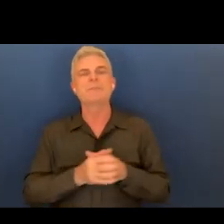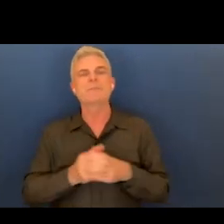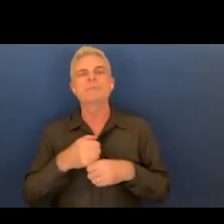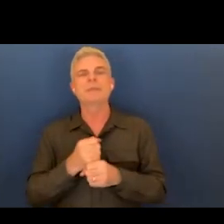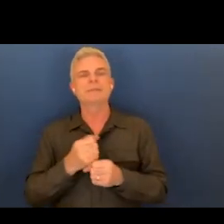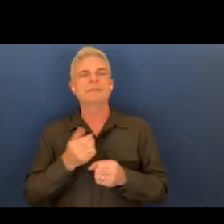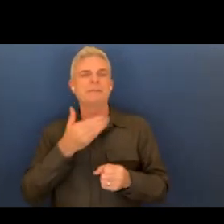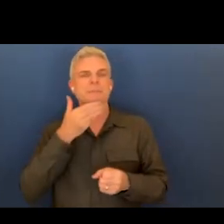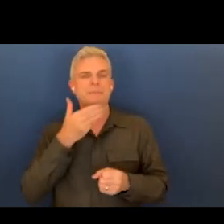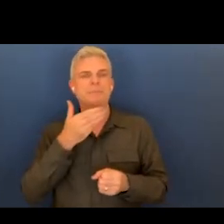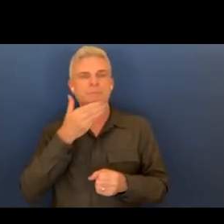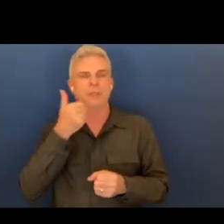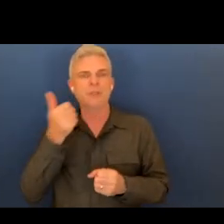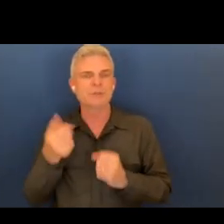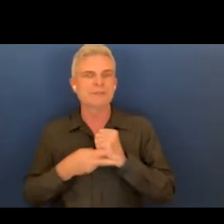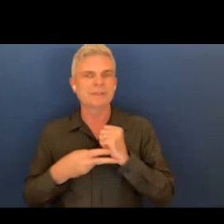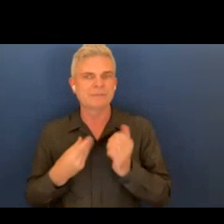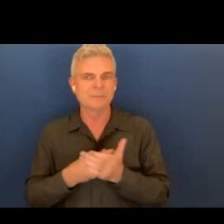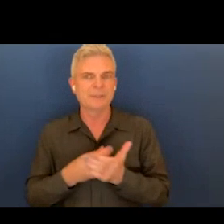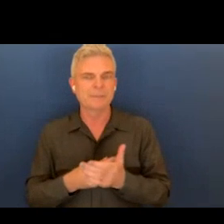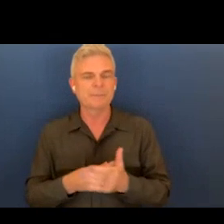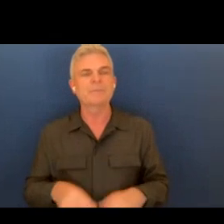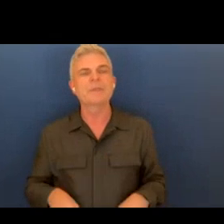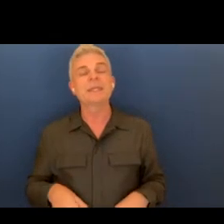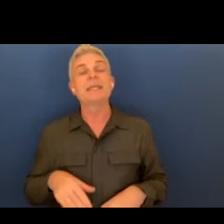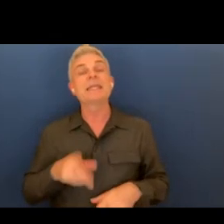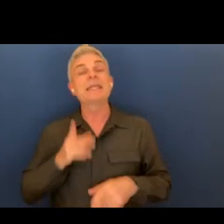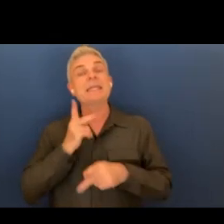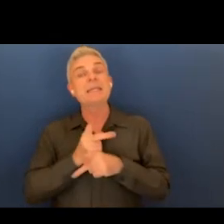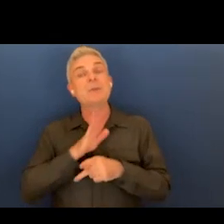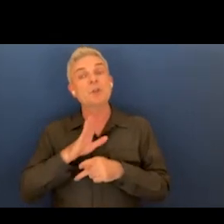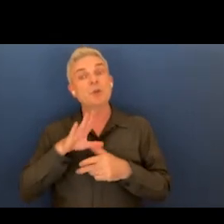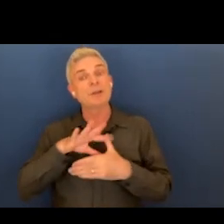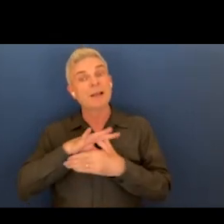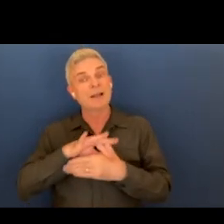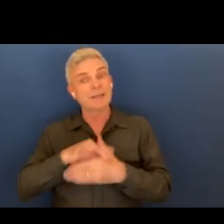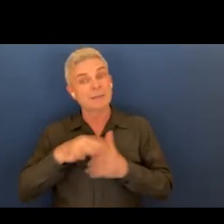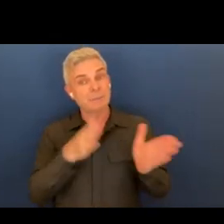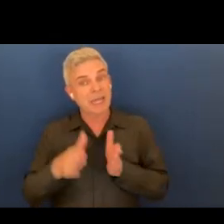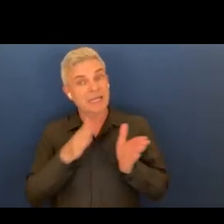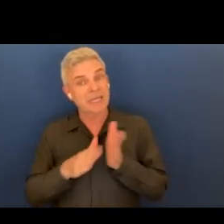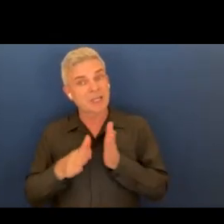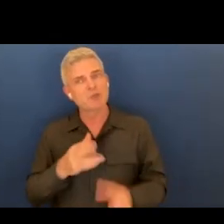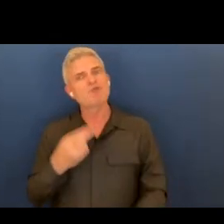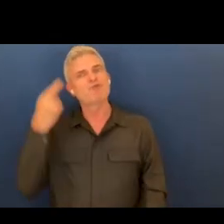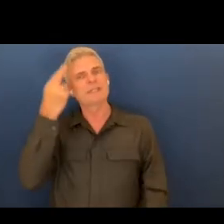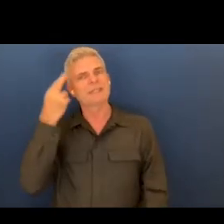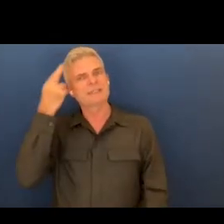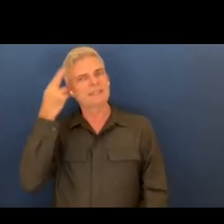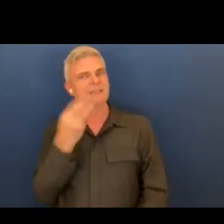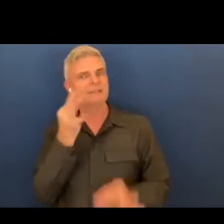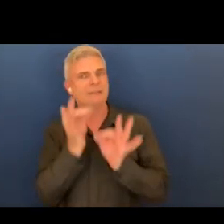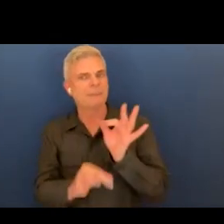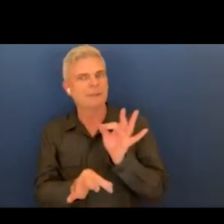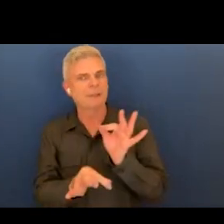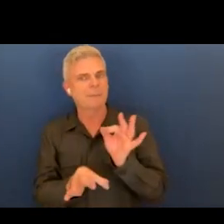makes it more efficient and saves money. Keep content planning realistic and simple.